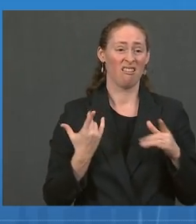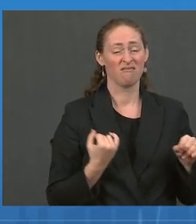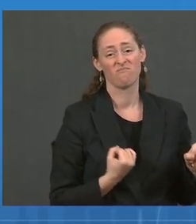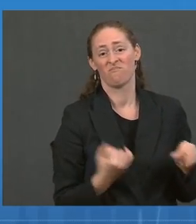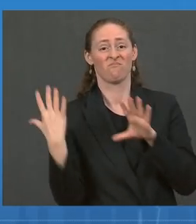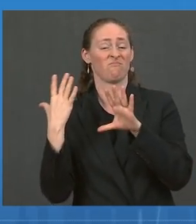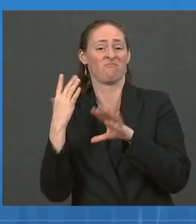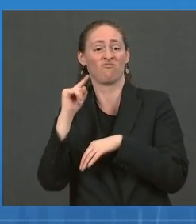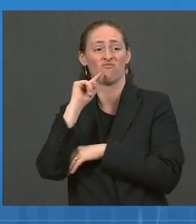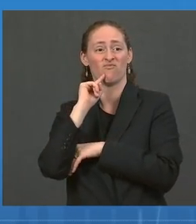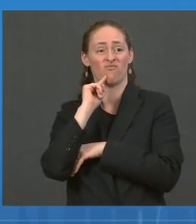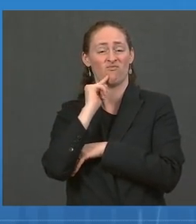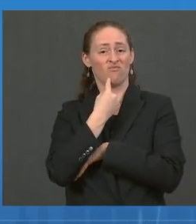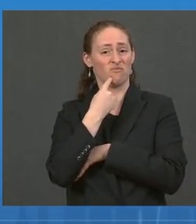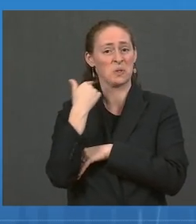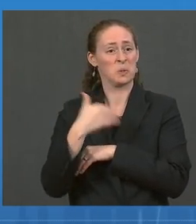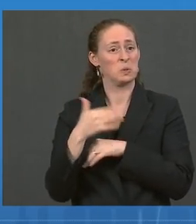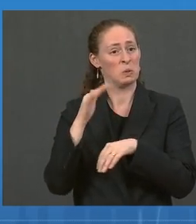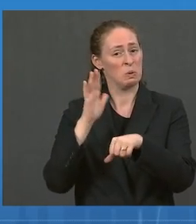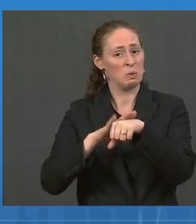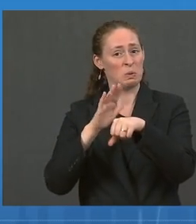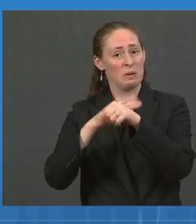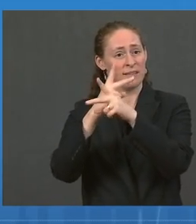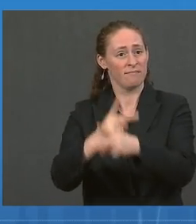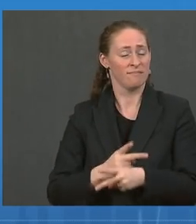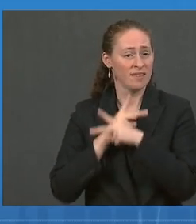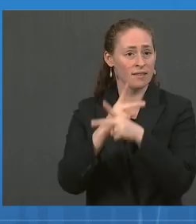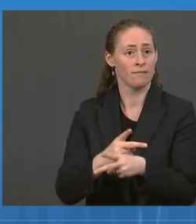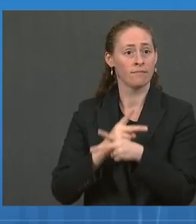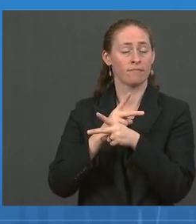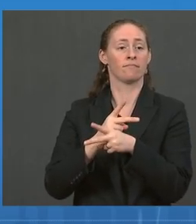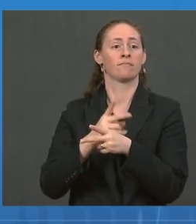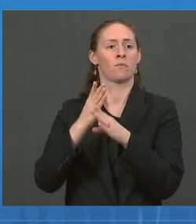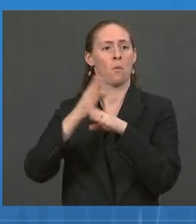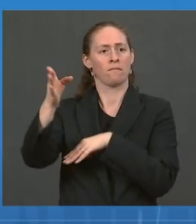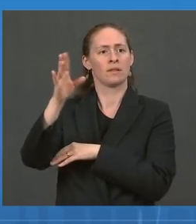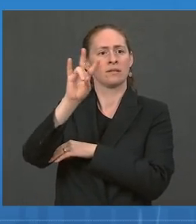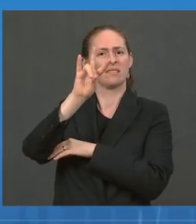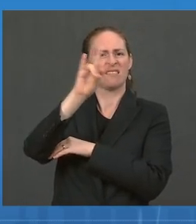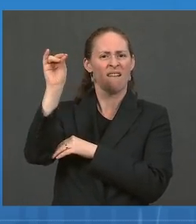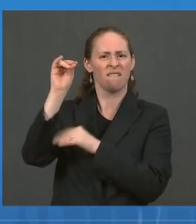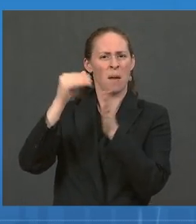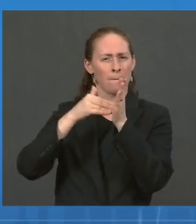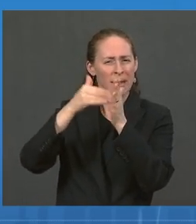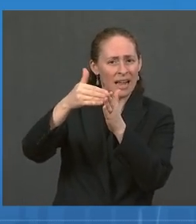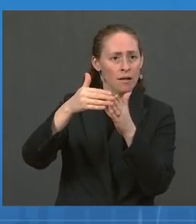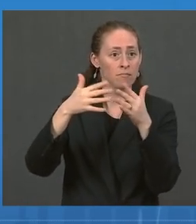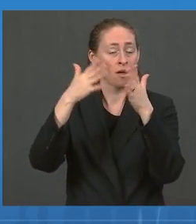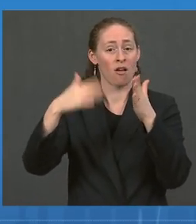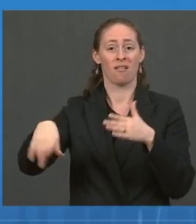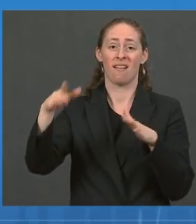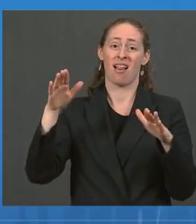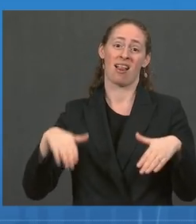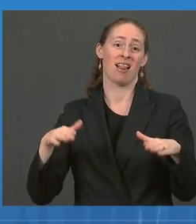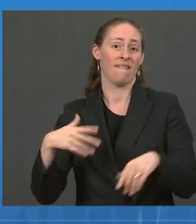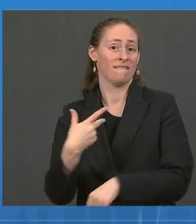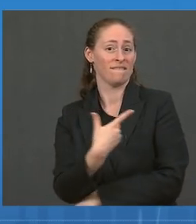And currently, there are over 70 million eligible Americans who remain unvaccinated. The best way to protect everyone --